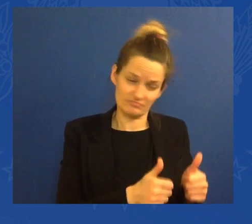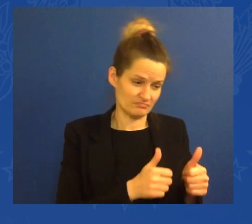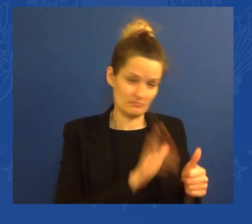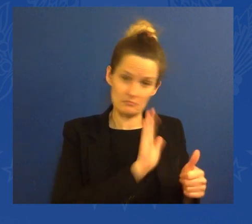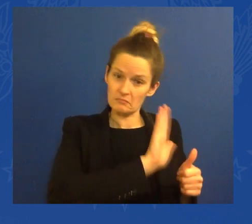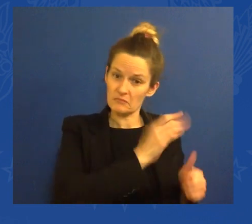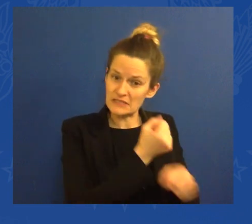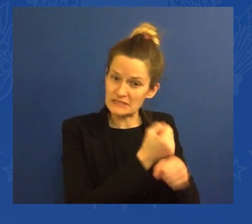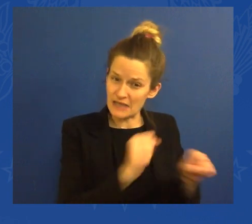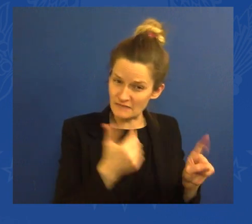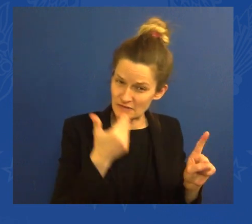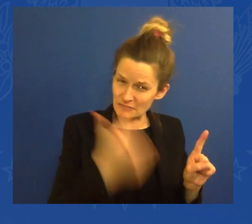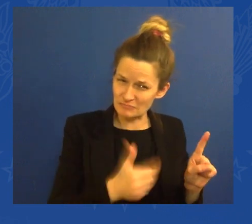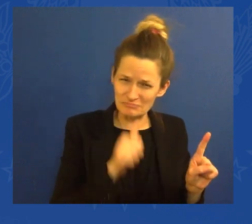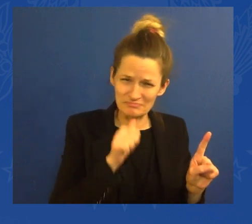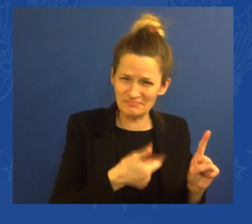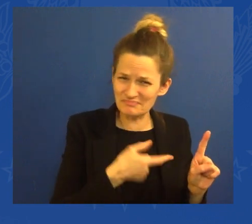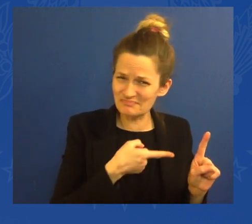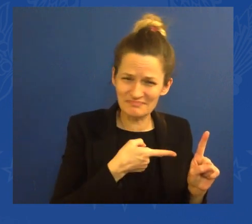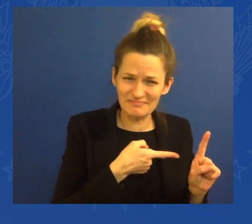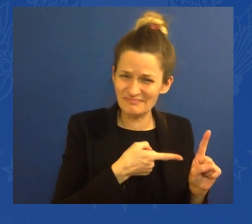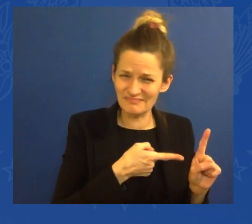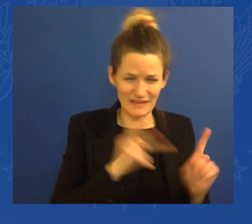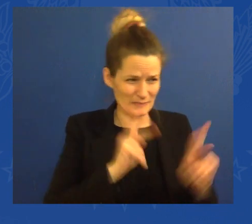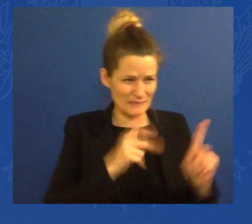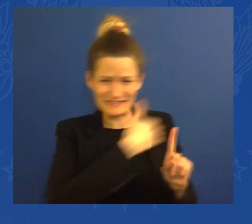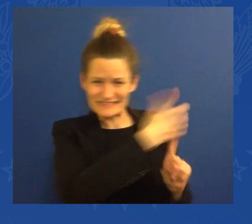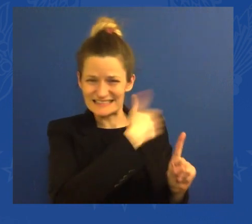I was in Pittsburgh. I arrived in Pittsburgh a little early.